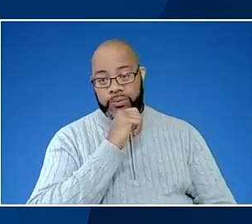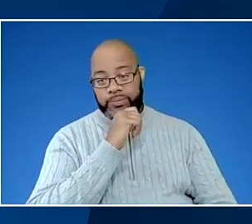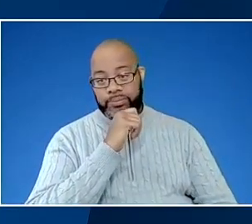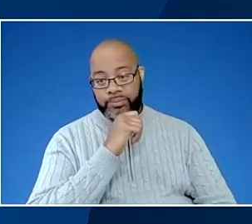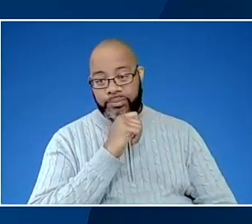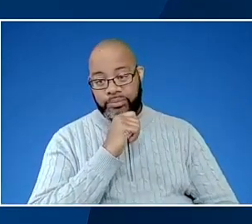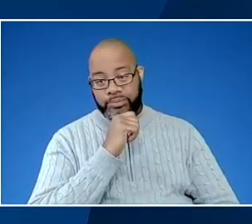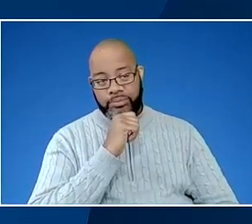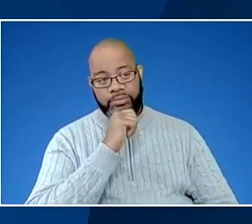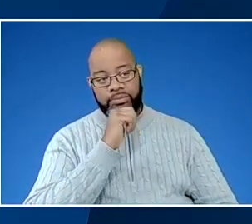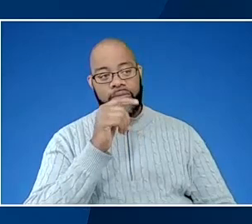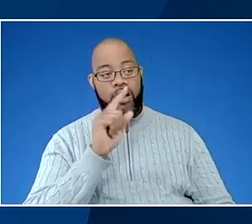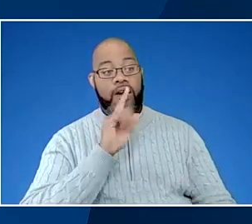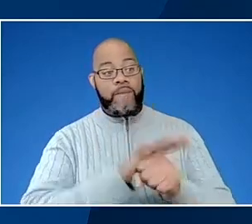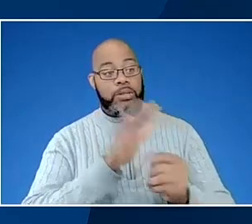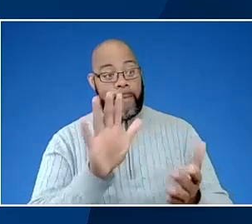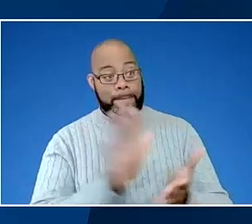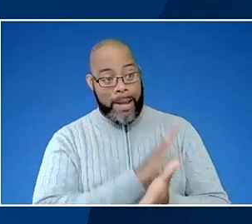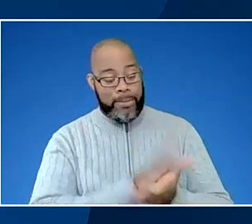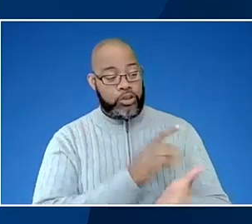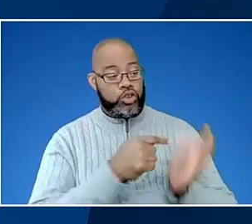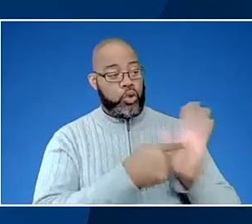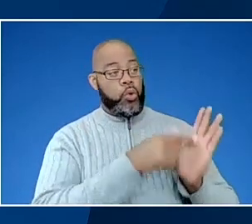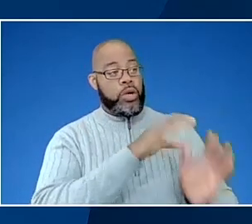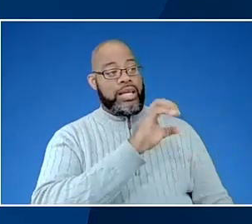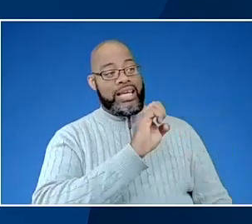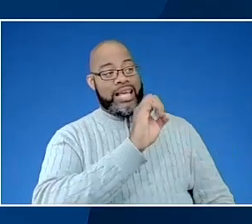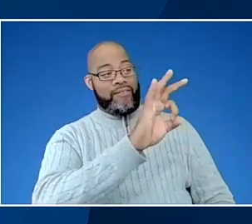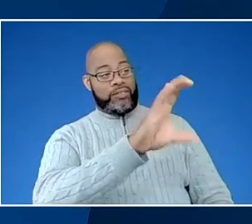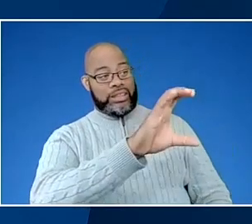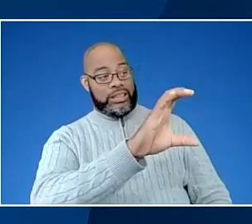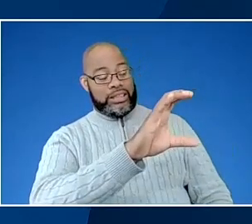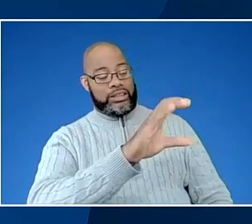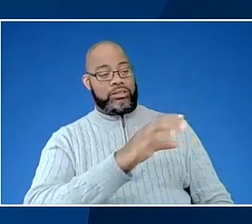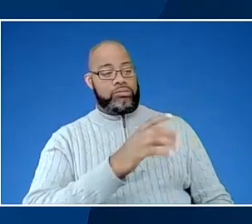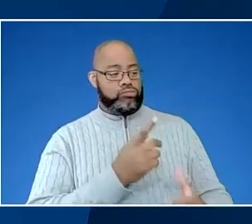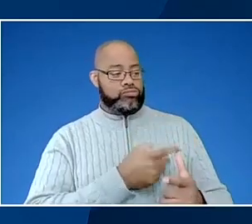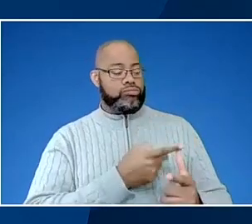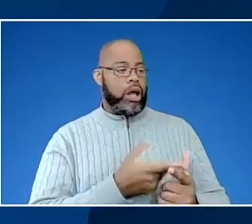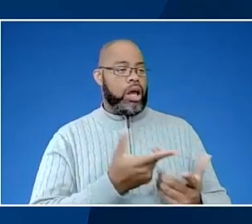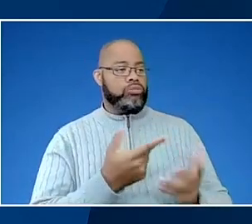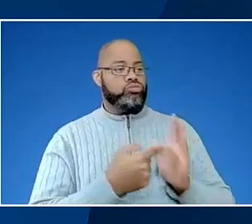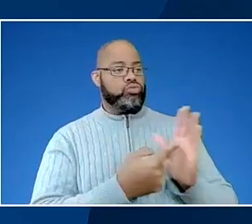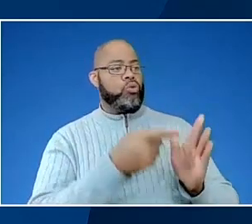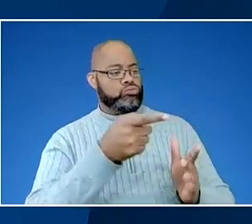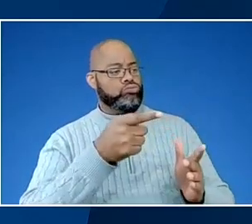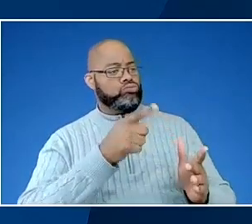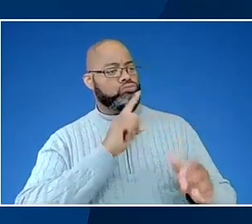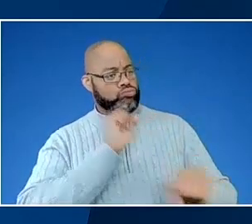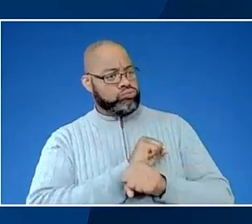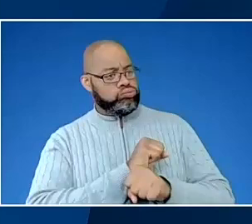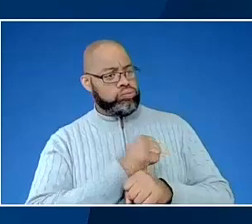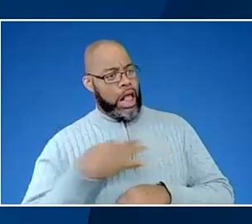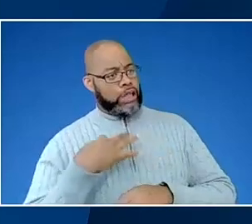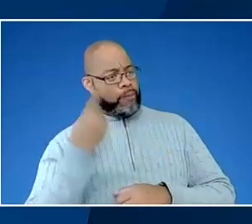confirmation page showing their EFC then- to show that they are in fact Pell eligible, then that would make it a lot